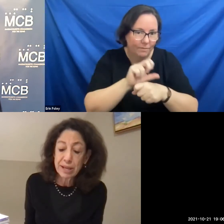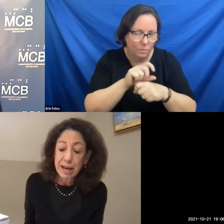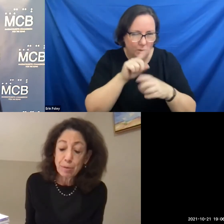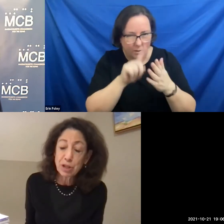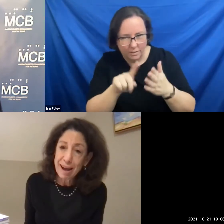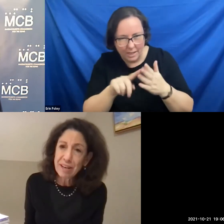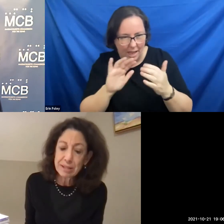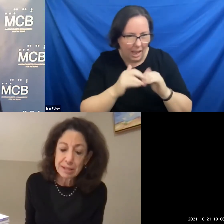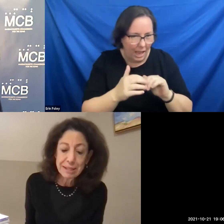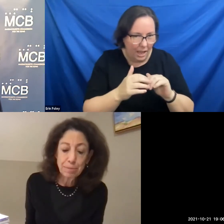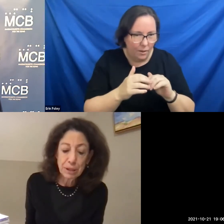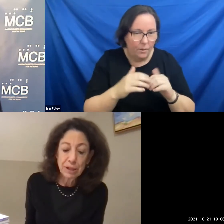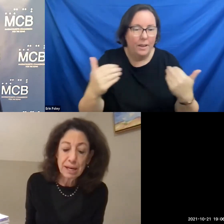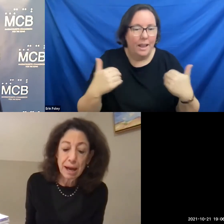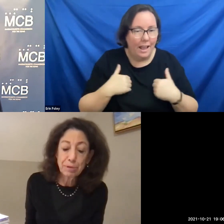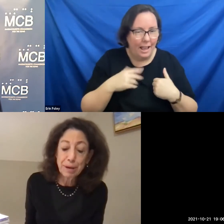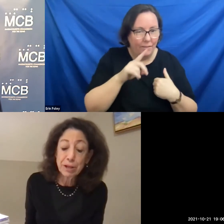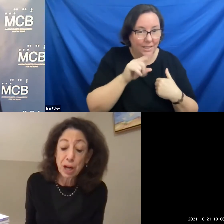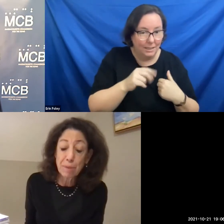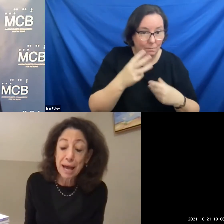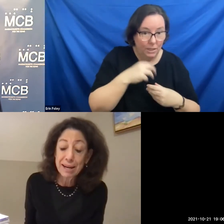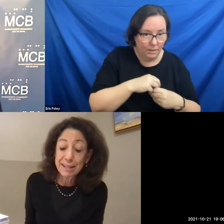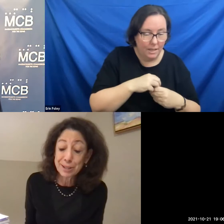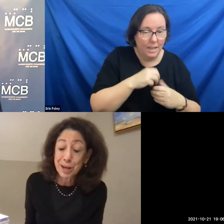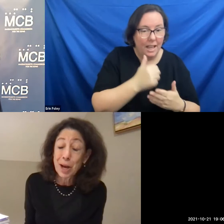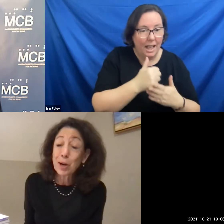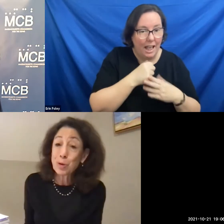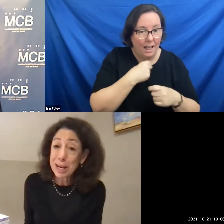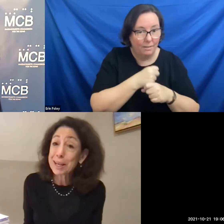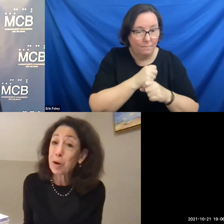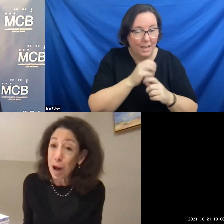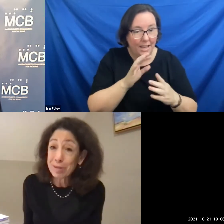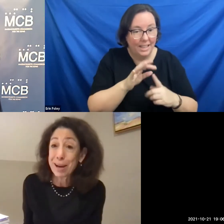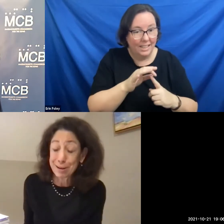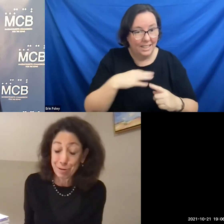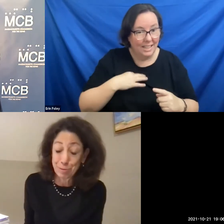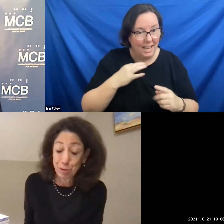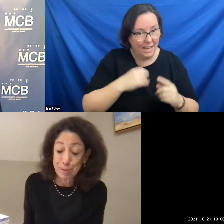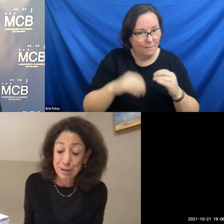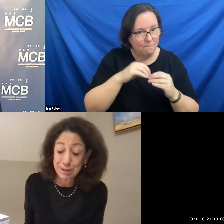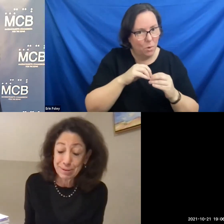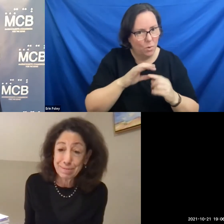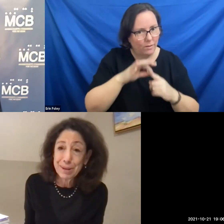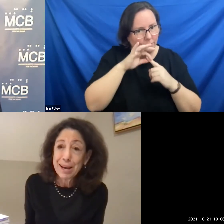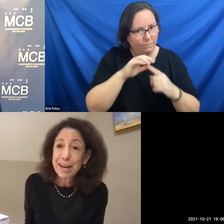in which having a disability helps make job candidates uniquely qualified for employment.